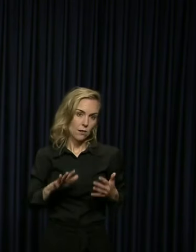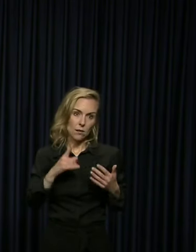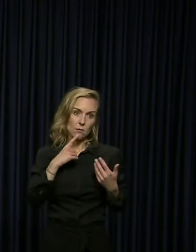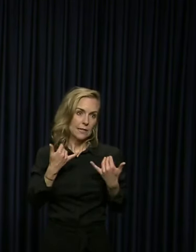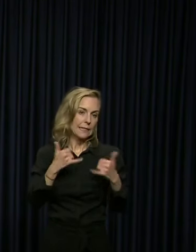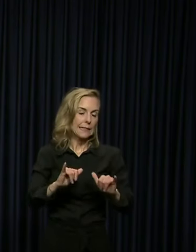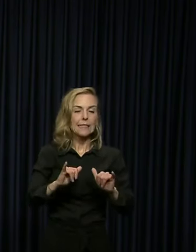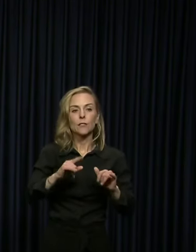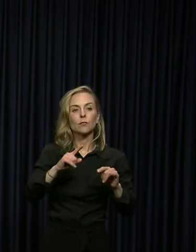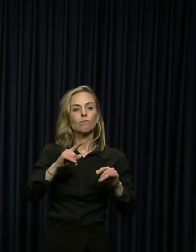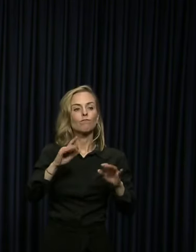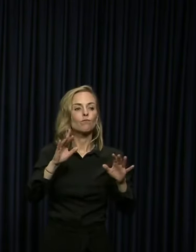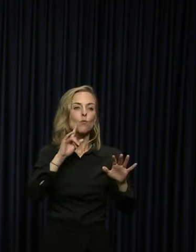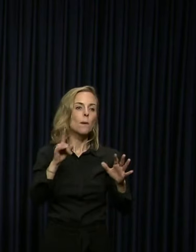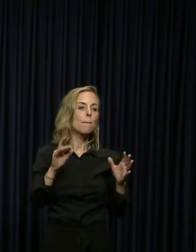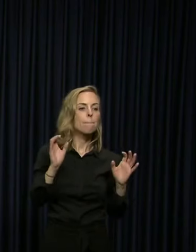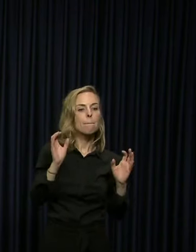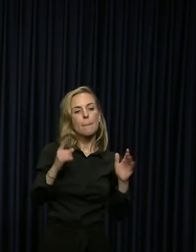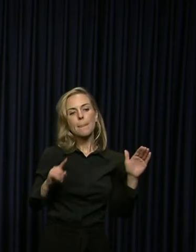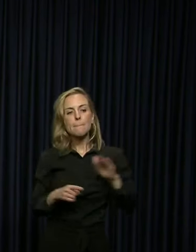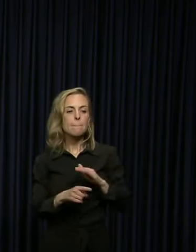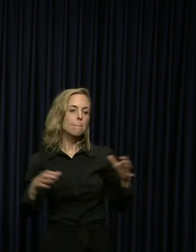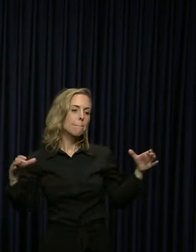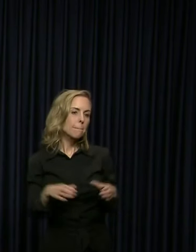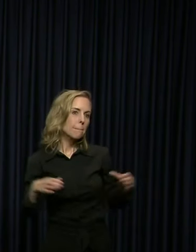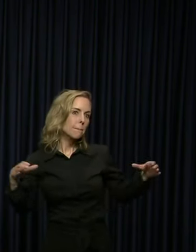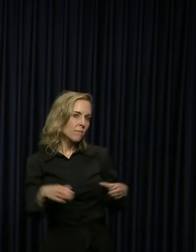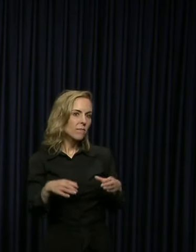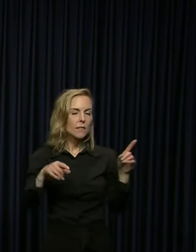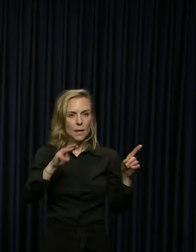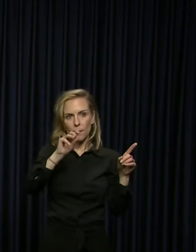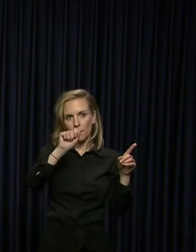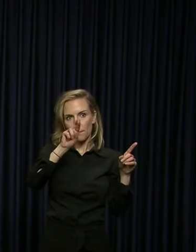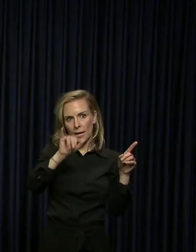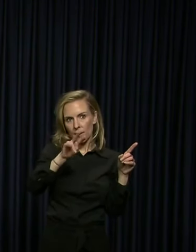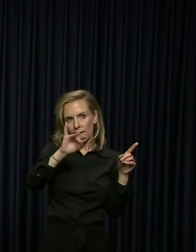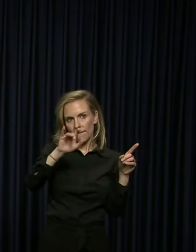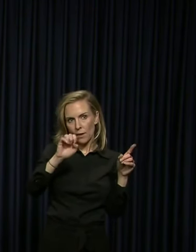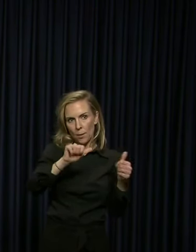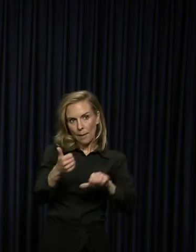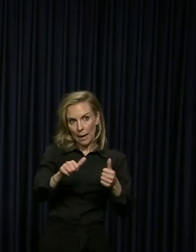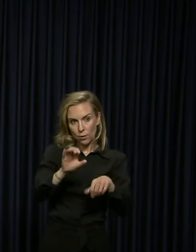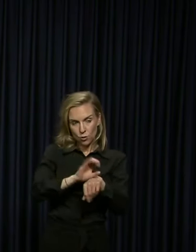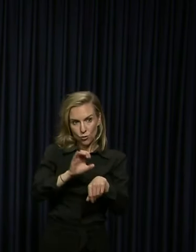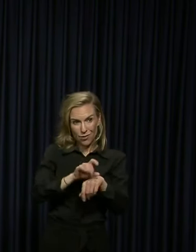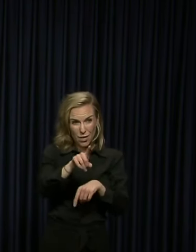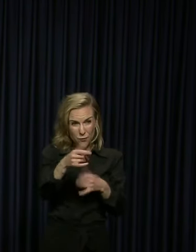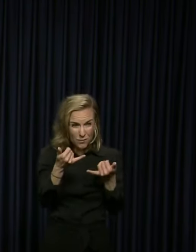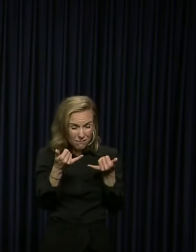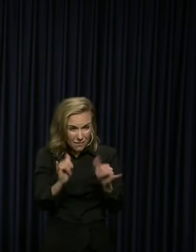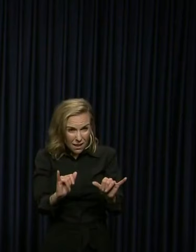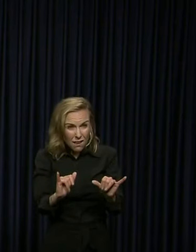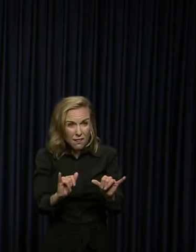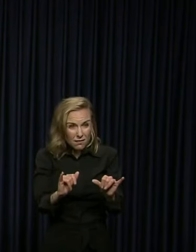OLDER AND VULNERABLE PEOPLE GO. THAT'S HOW WE MOVE FROM THE SMALLER CURVE TO THE BIGGER